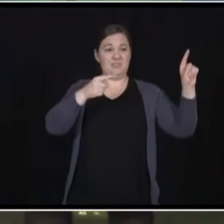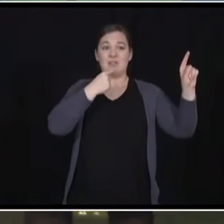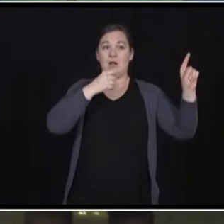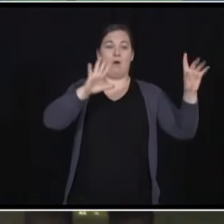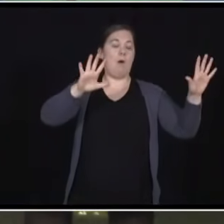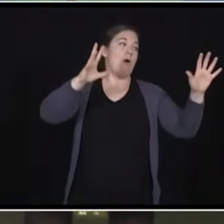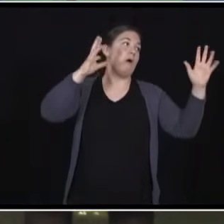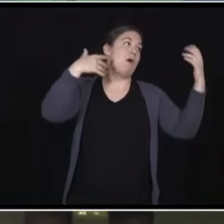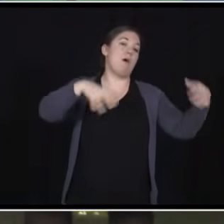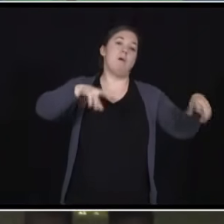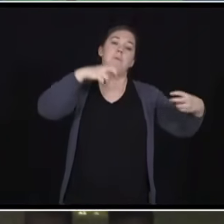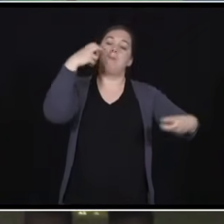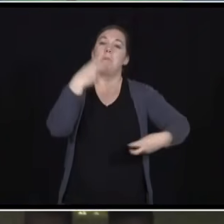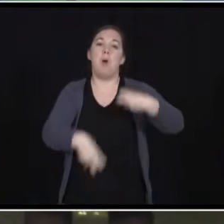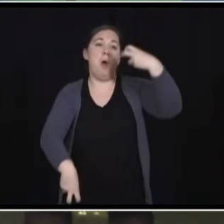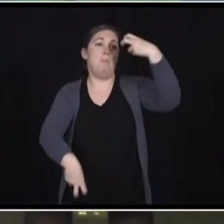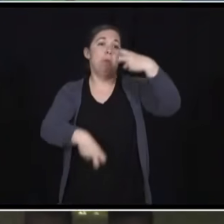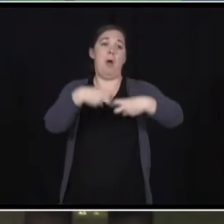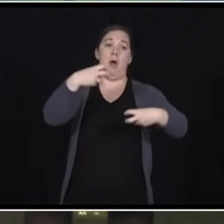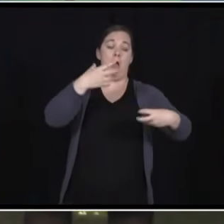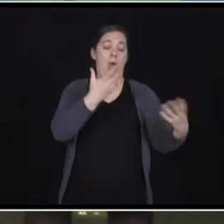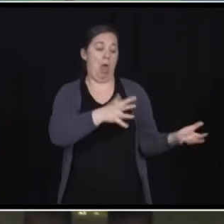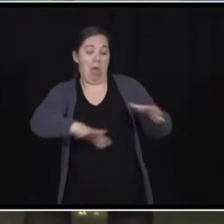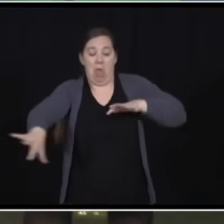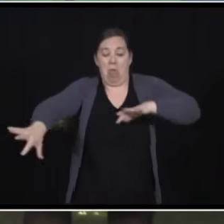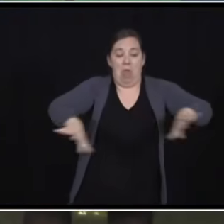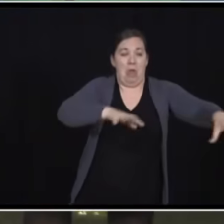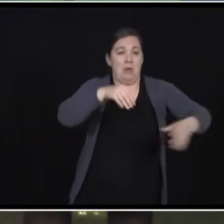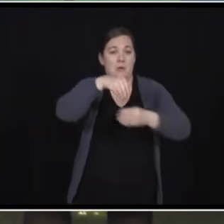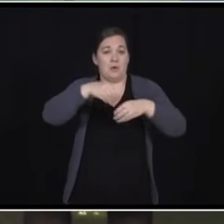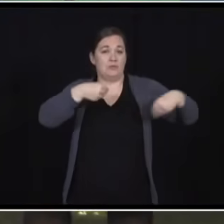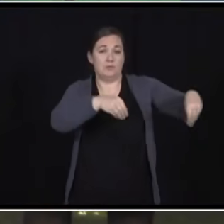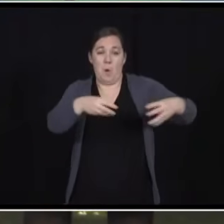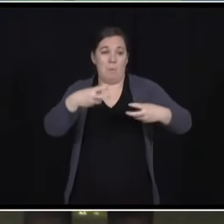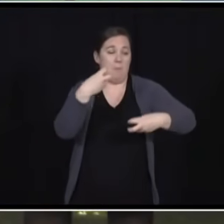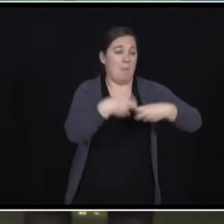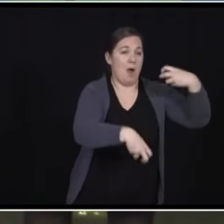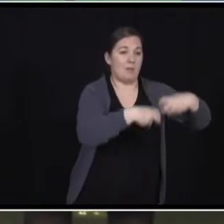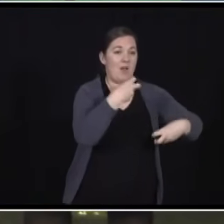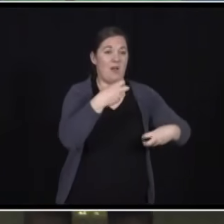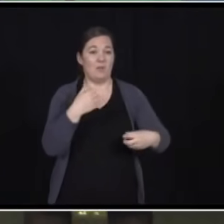After talking to the CEO of Walmart Canada it is creative mass of problems, and I know